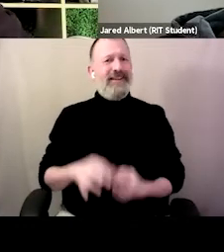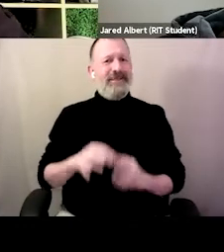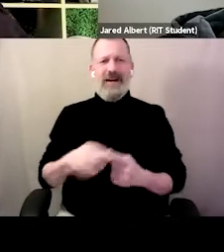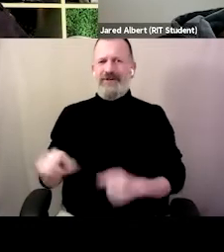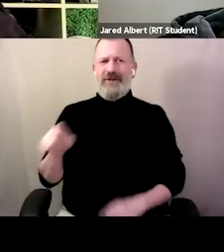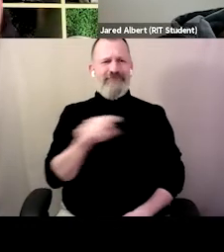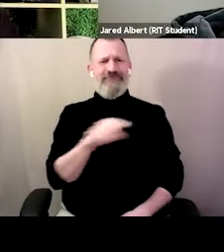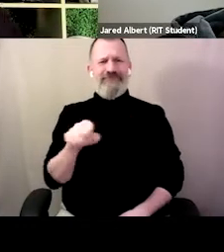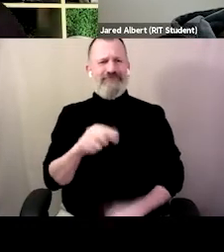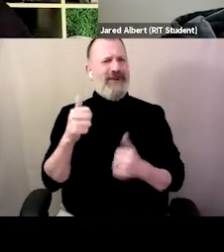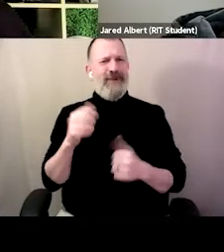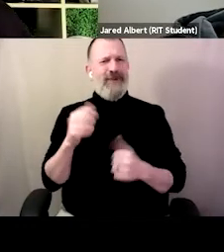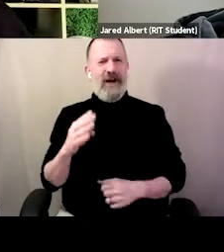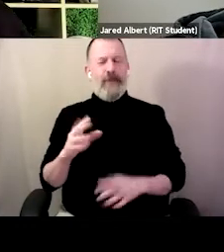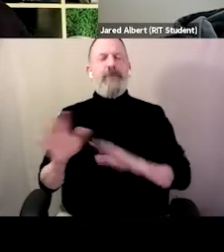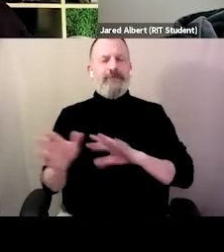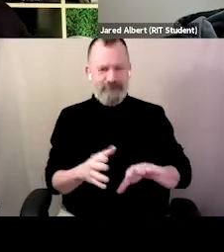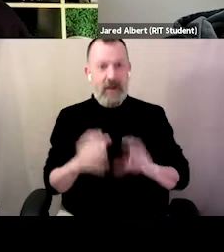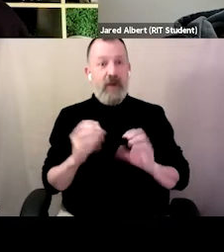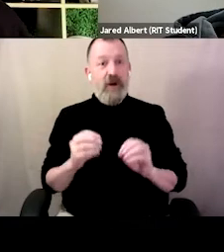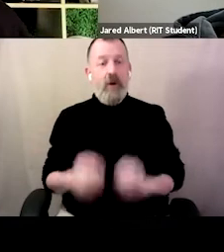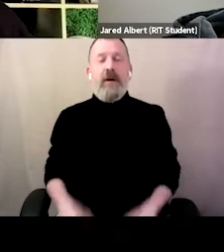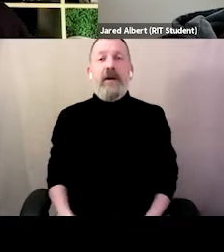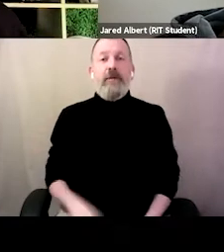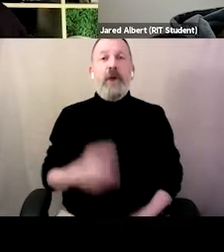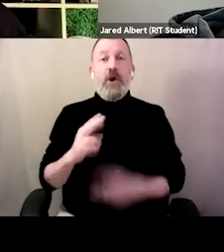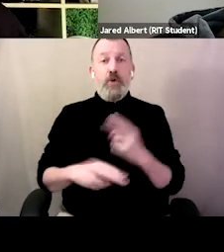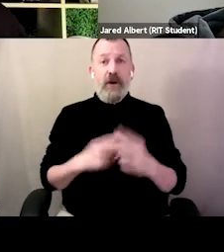CalebBarlow: So, you know, the thing that's happened at Universal health systems was